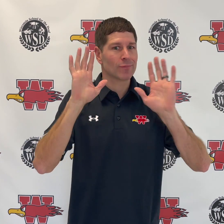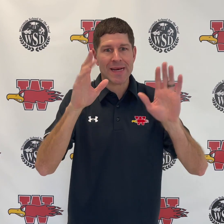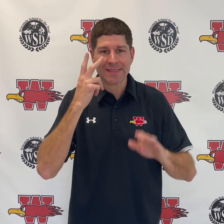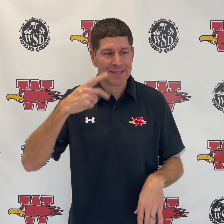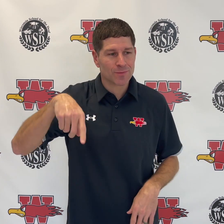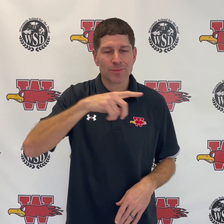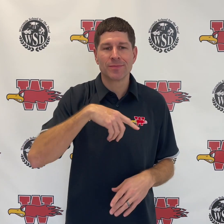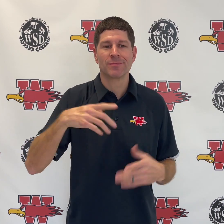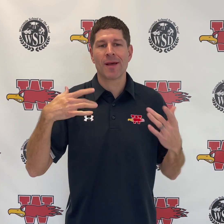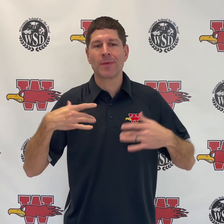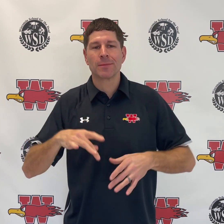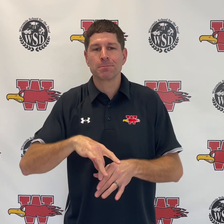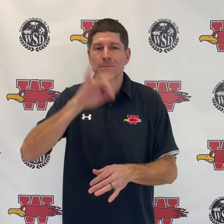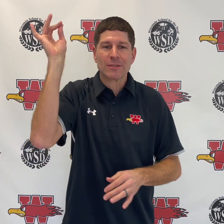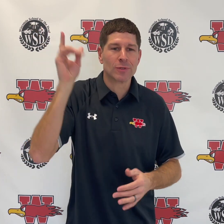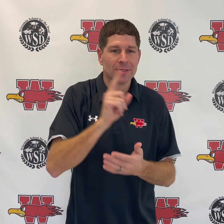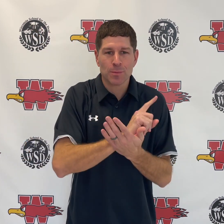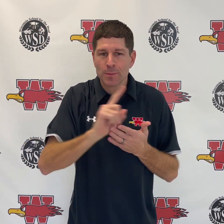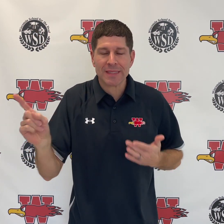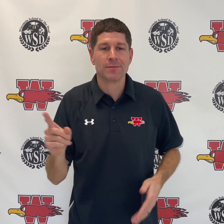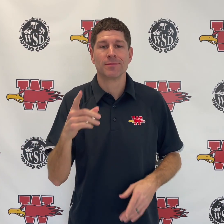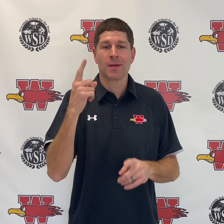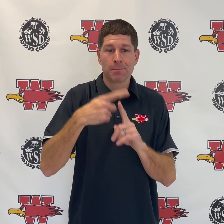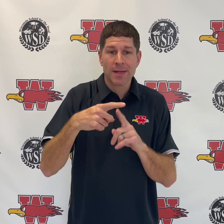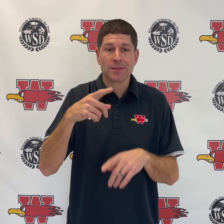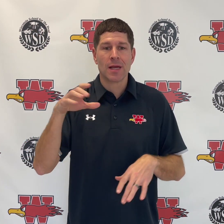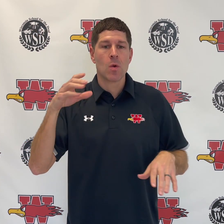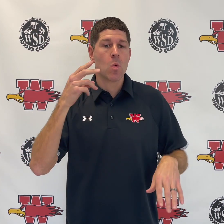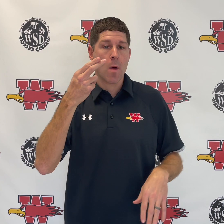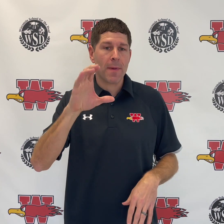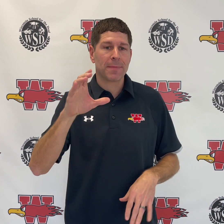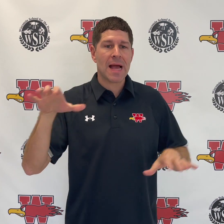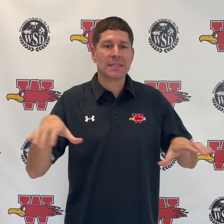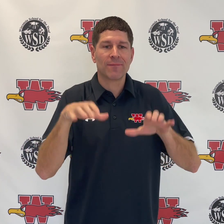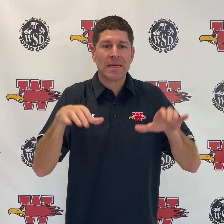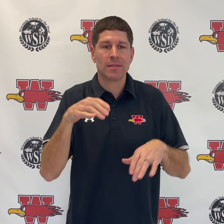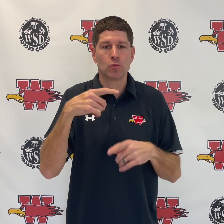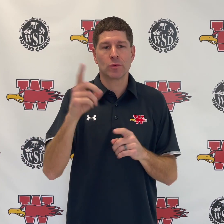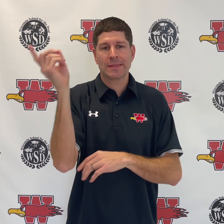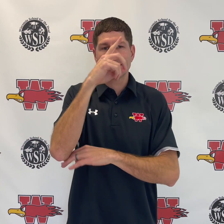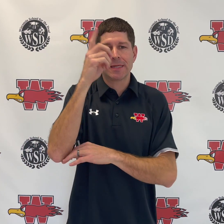everyone have school spirit that week. Plus, we had homecoming activities during every day.